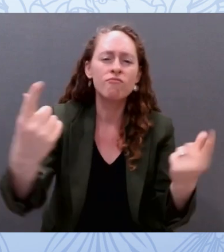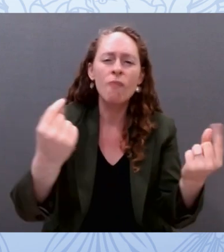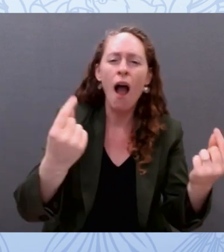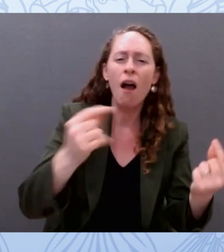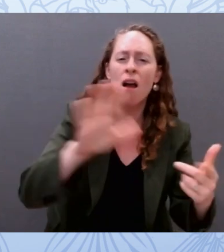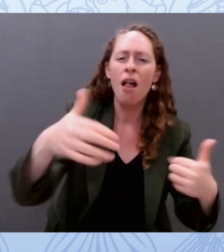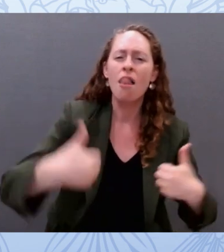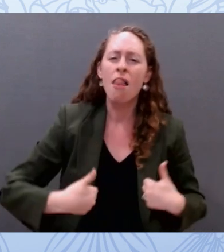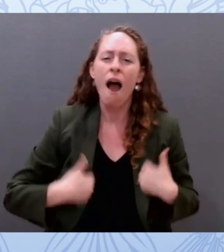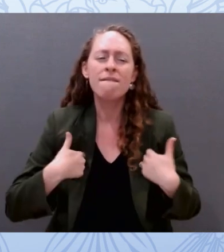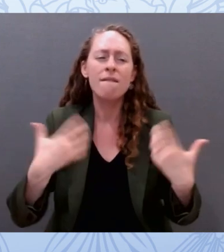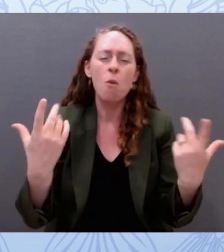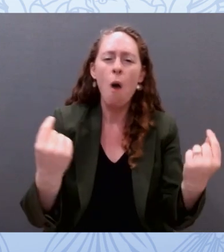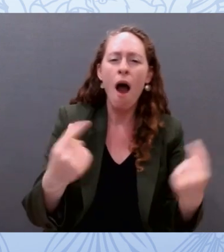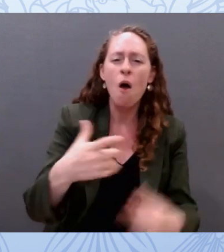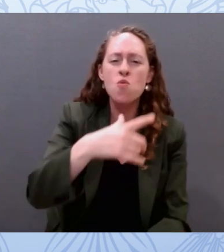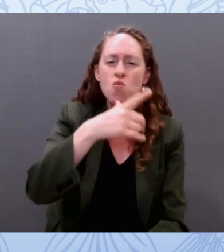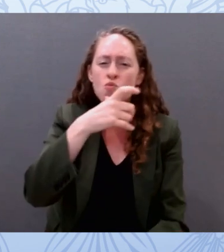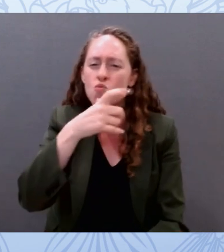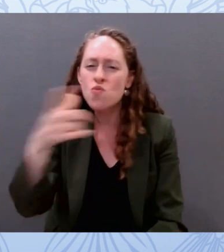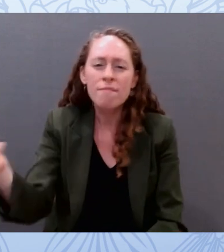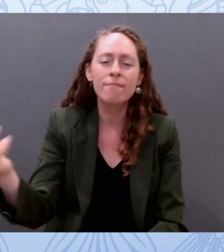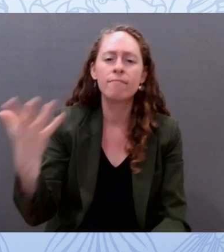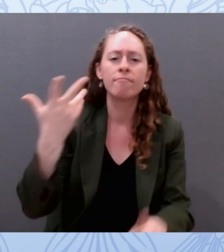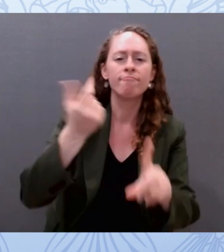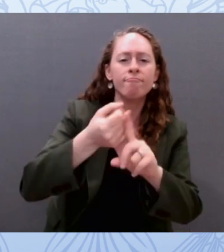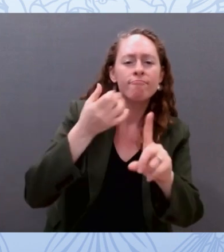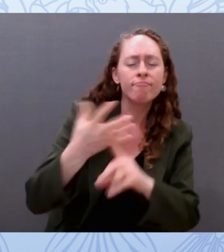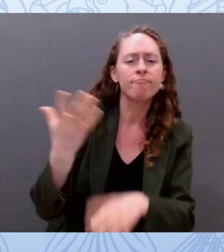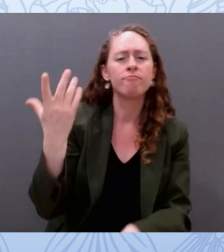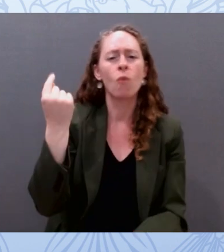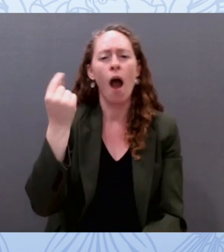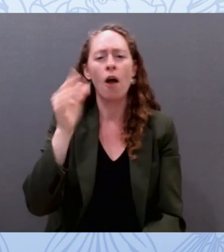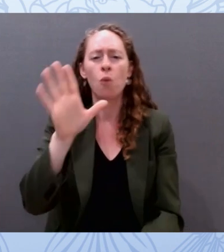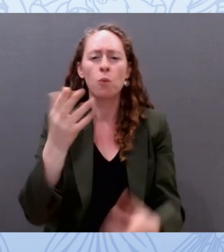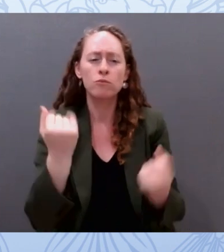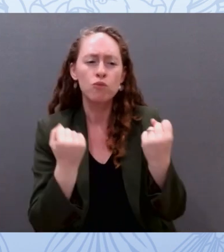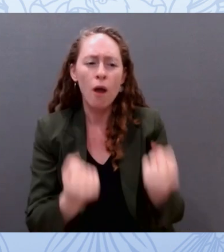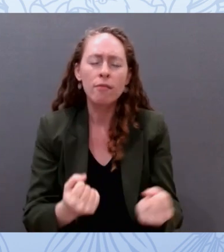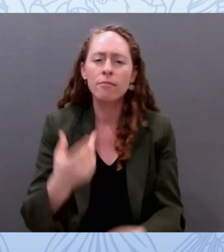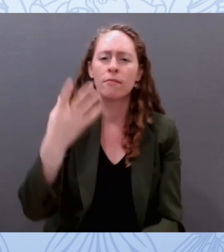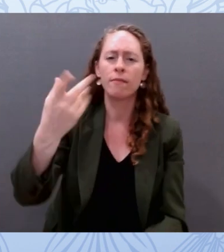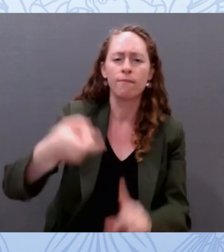So I'm going to tell you who I am. I grew up the oldest of five girls